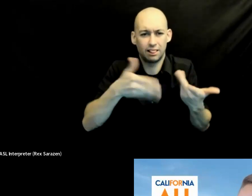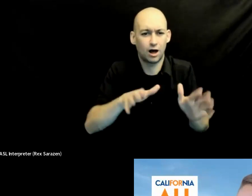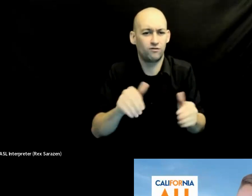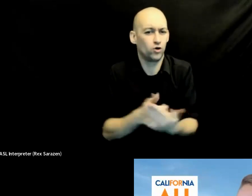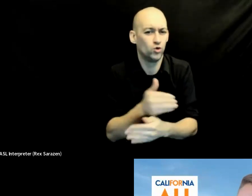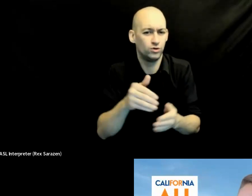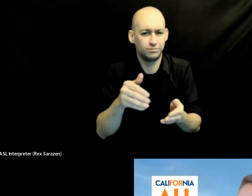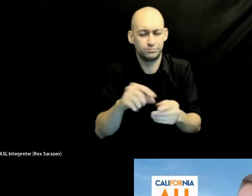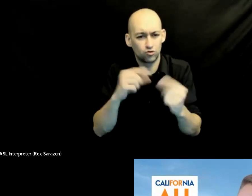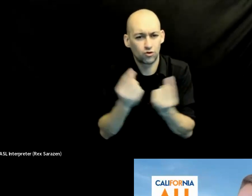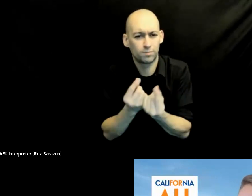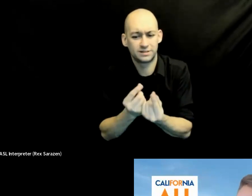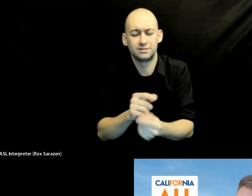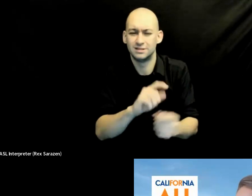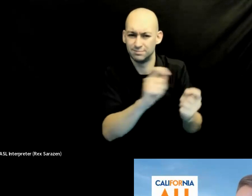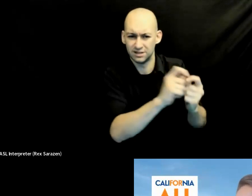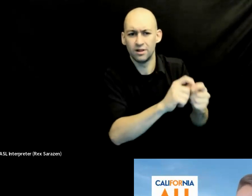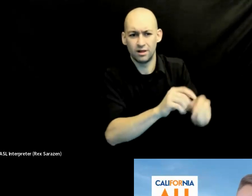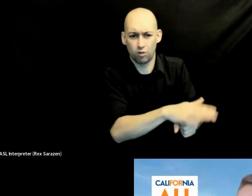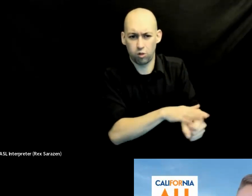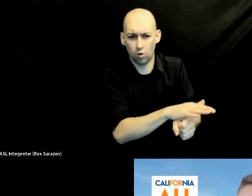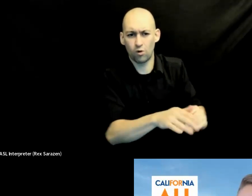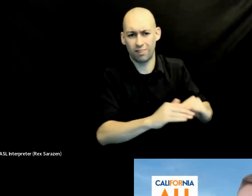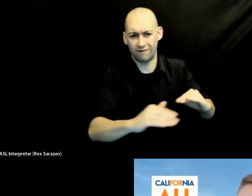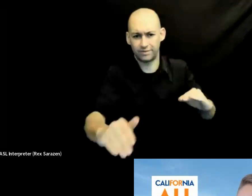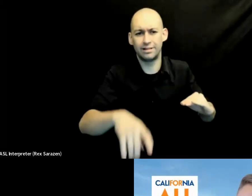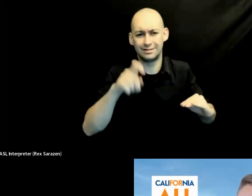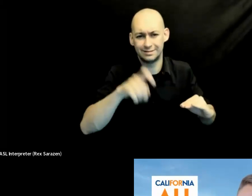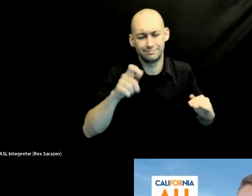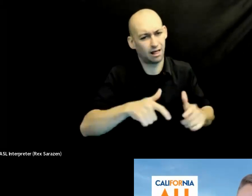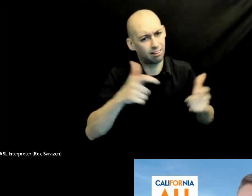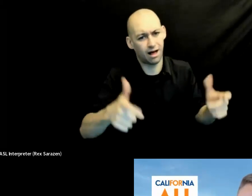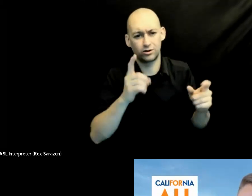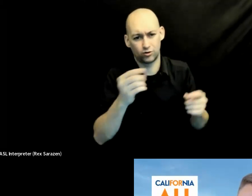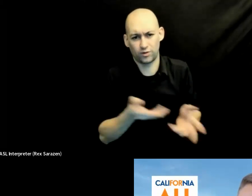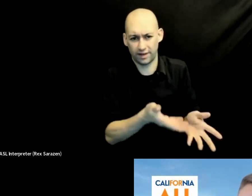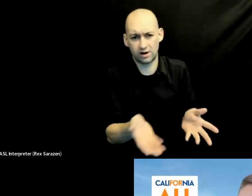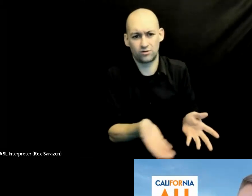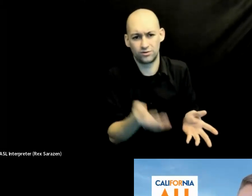those at the very local level where the work needs to be most to be done. And so I think you know,